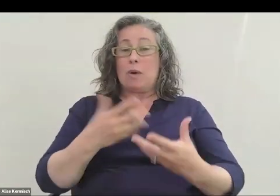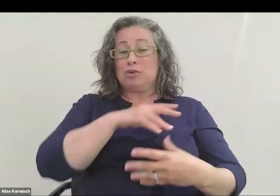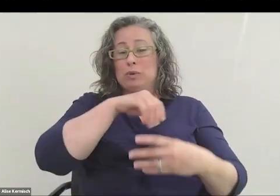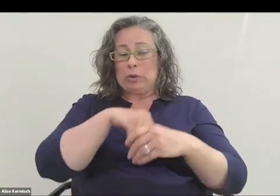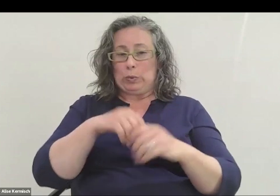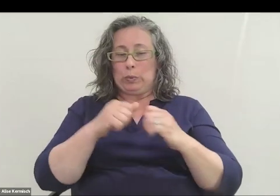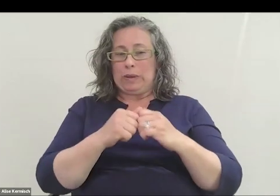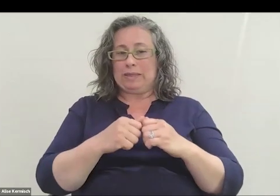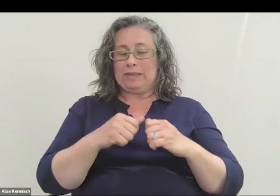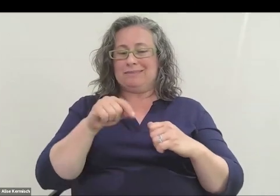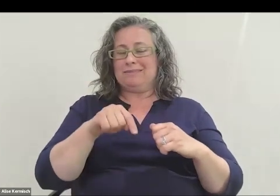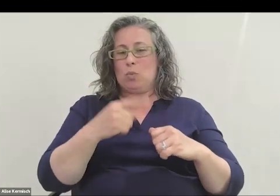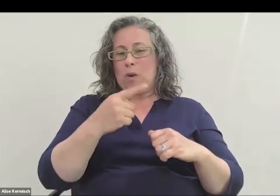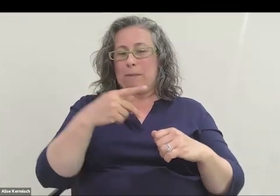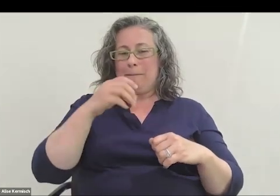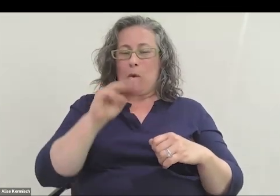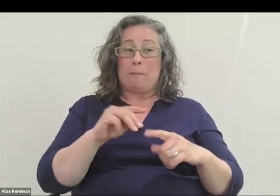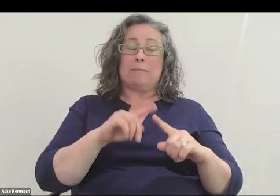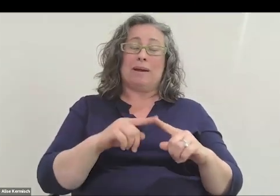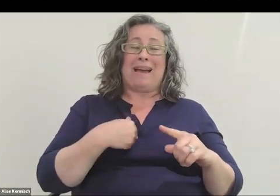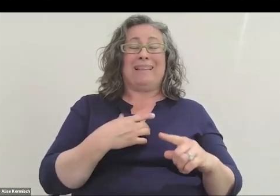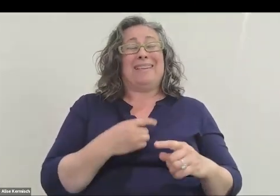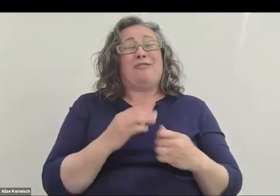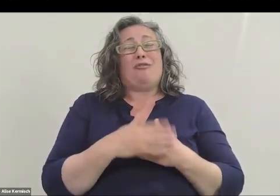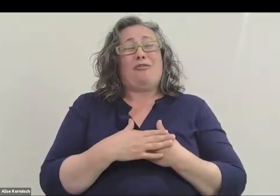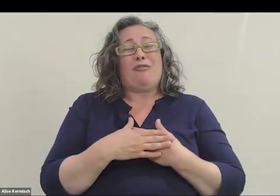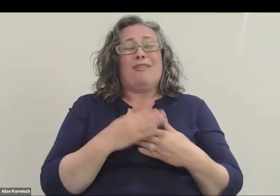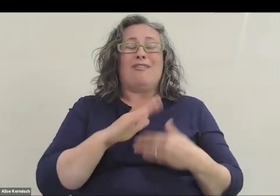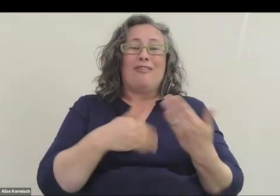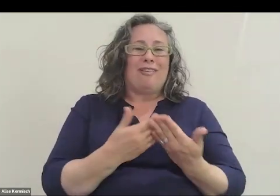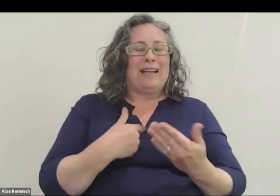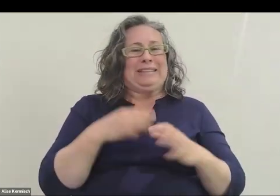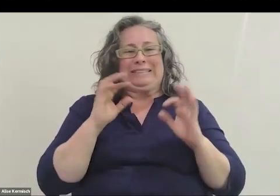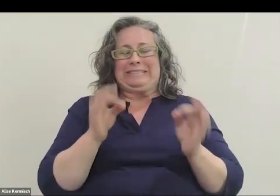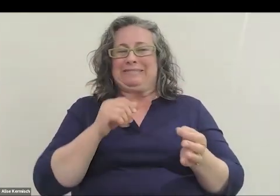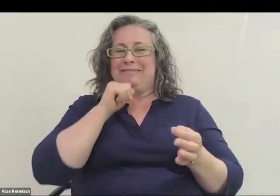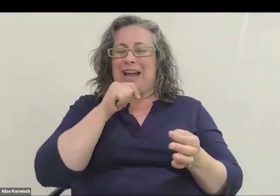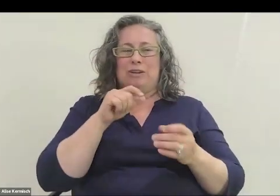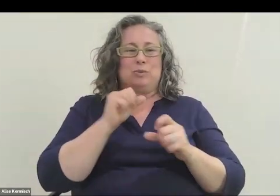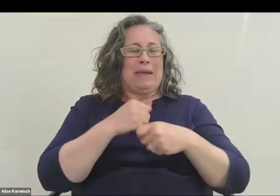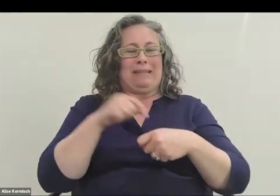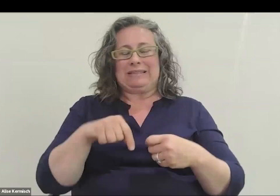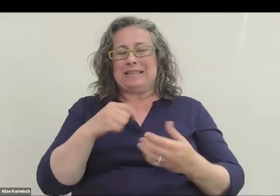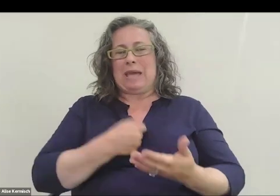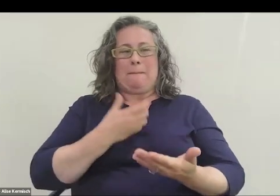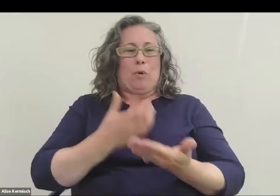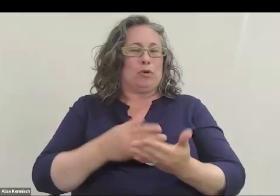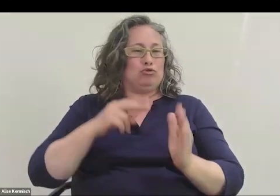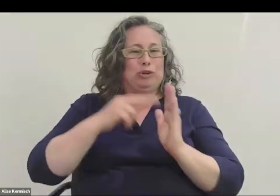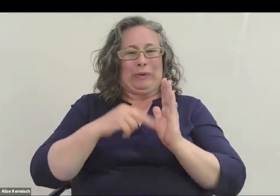one of the poems in this presentation today, but I like all of them. I decided not to make this a poetry reading.